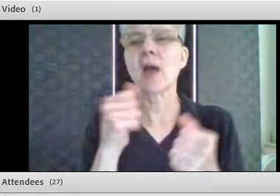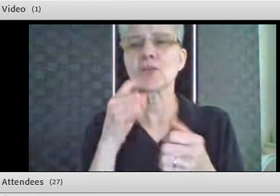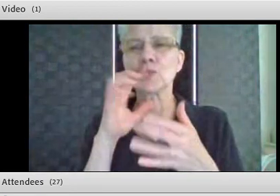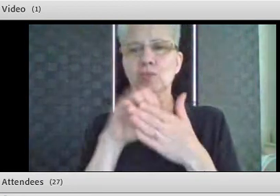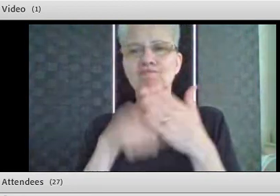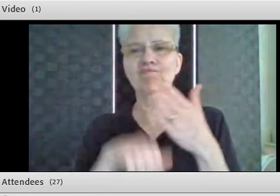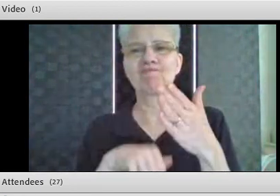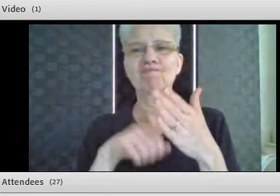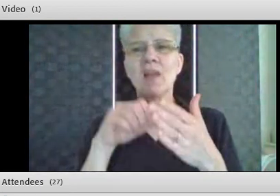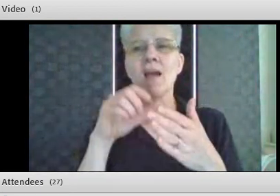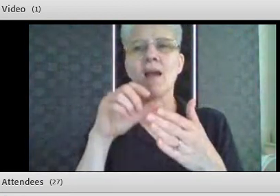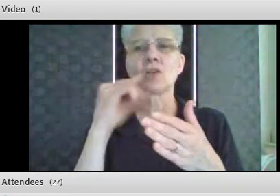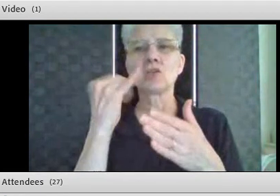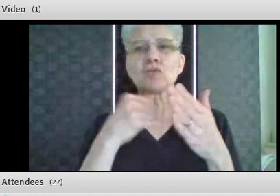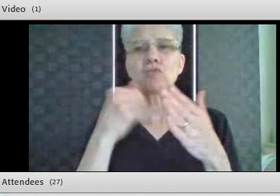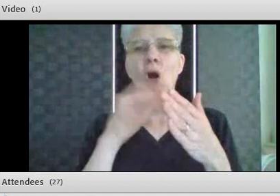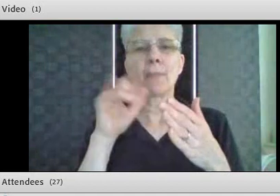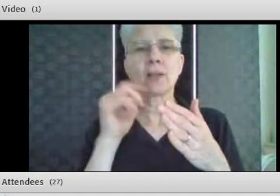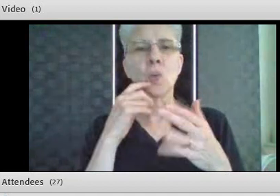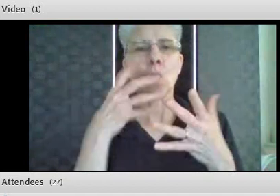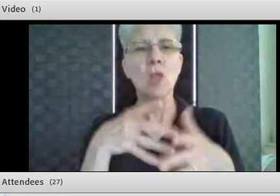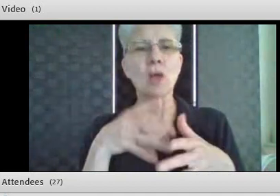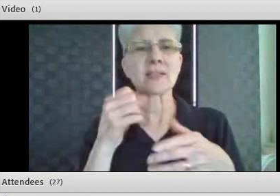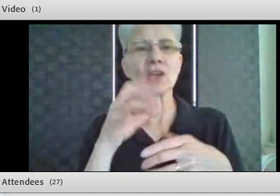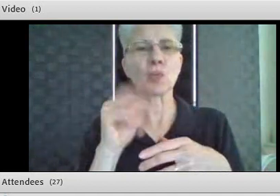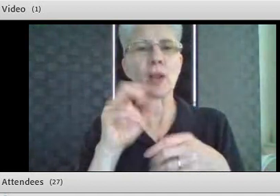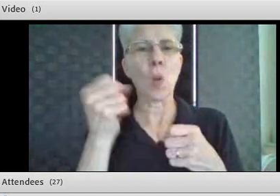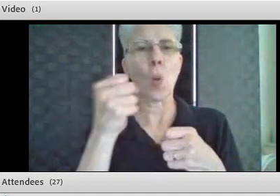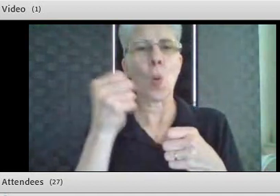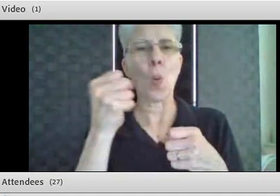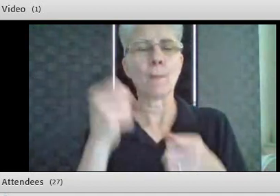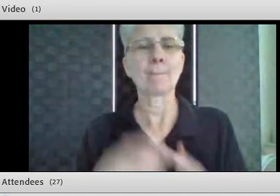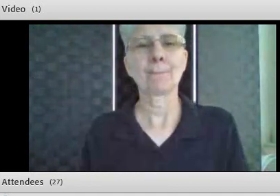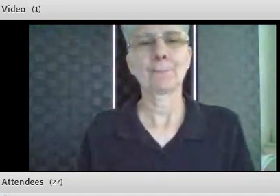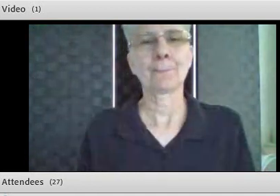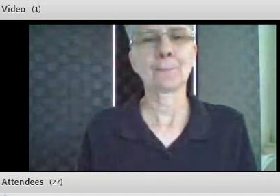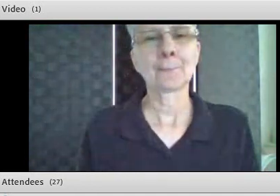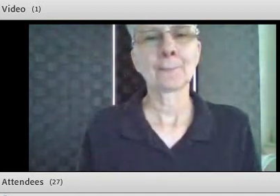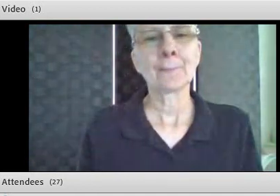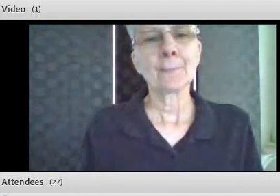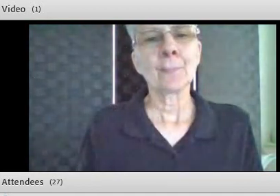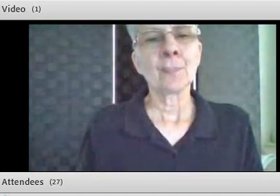Oh, uh-oh. Hold on. I'm sorry. I tried to undo the draw button.